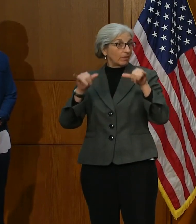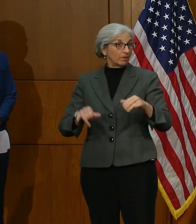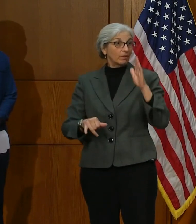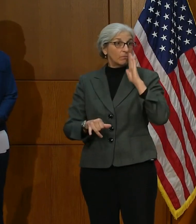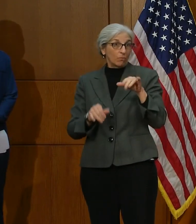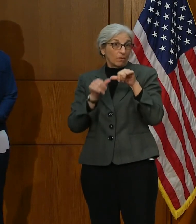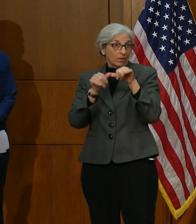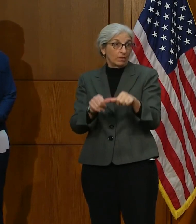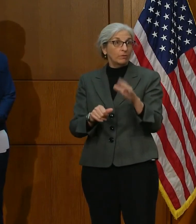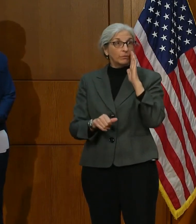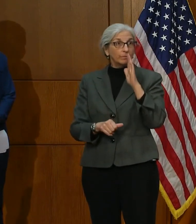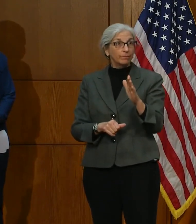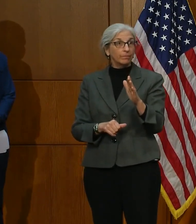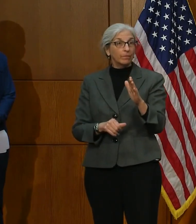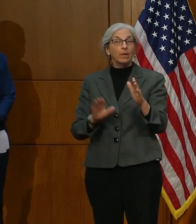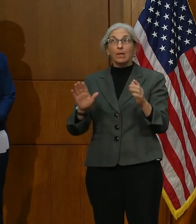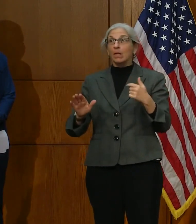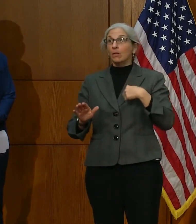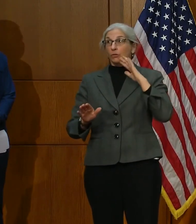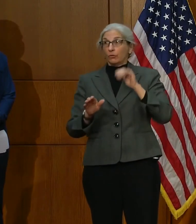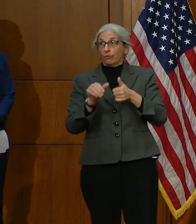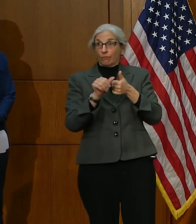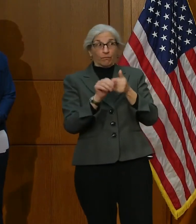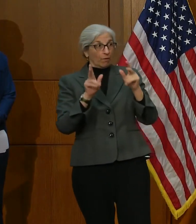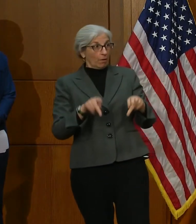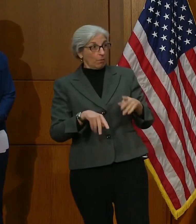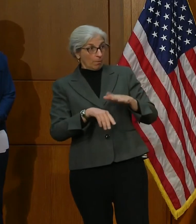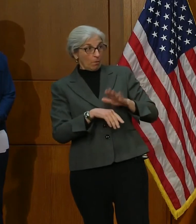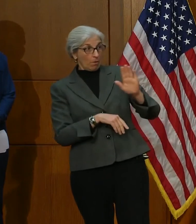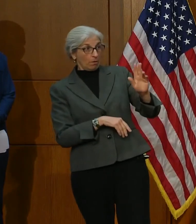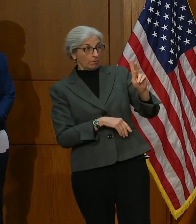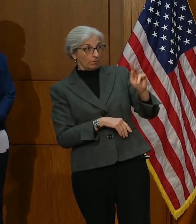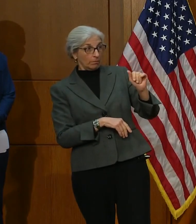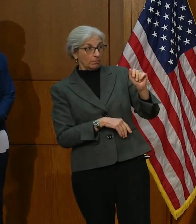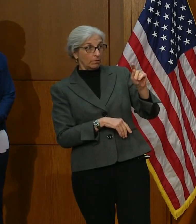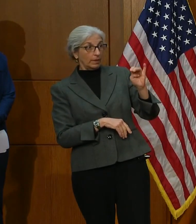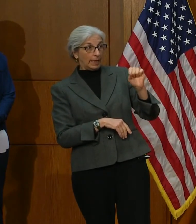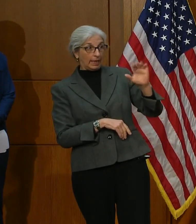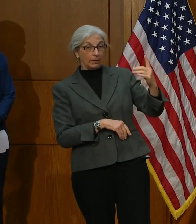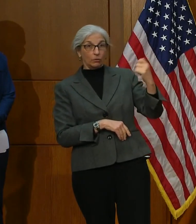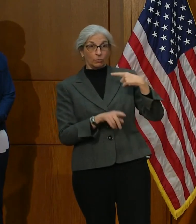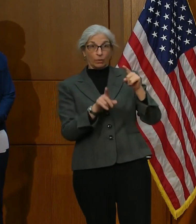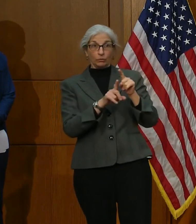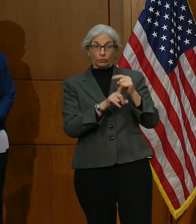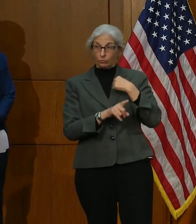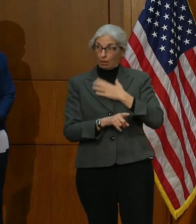BASED DATA. AND SO THAT'S THE WAY THE SYSTEM WILL CONTINUE TO MOVE. I WOULD JUST TO FOLLOW UP